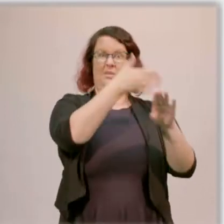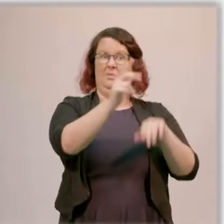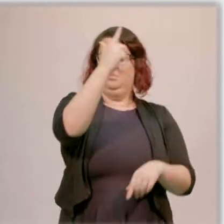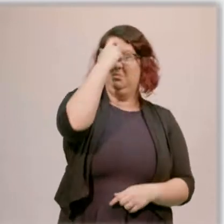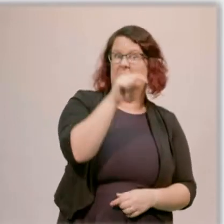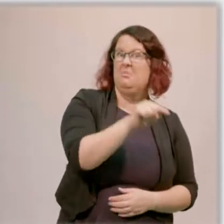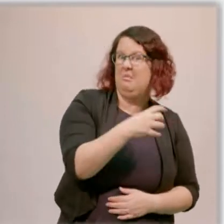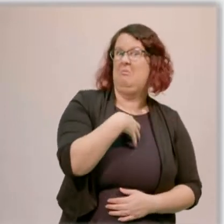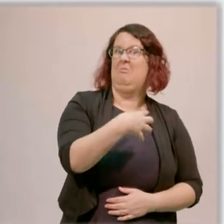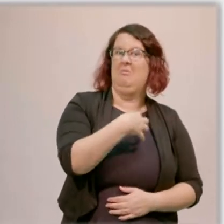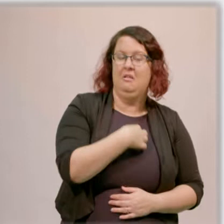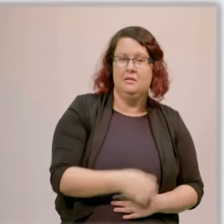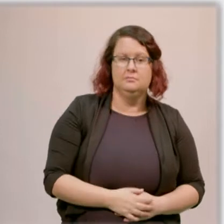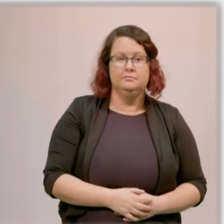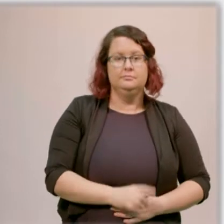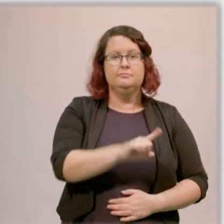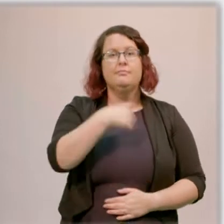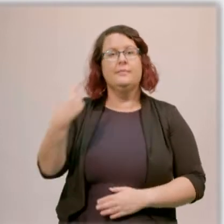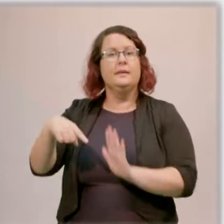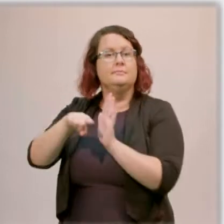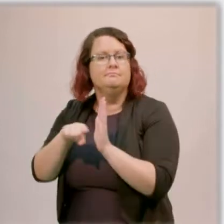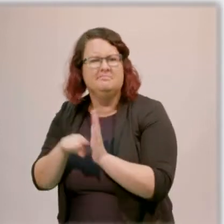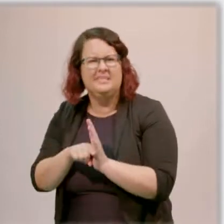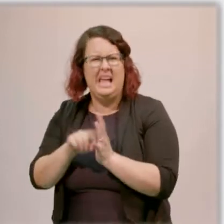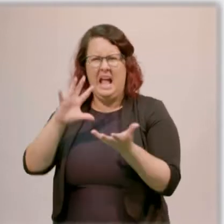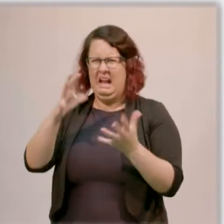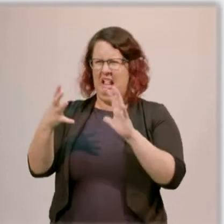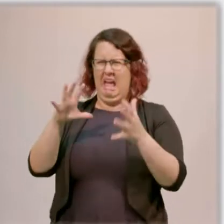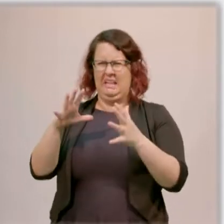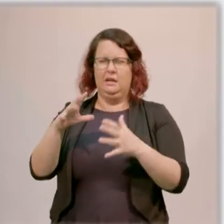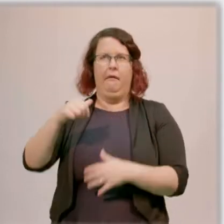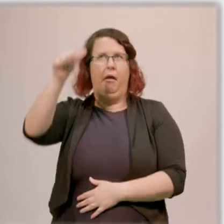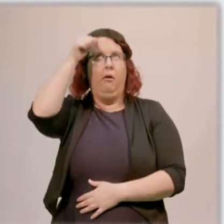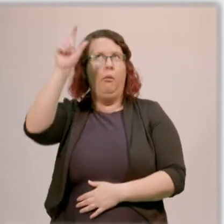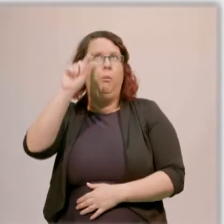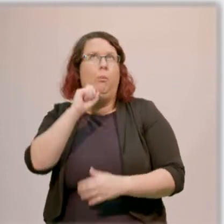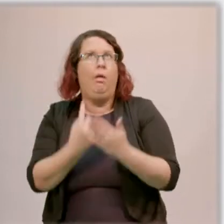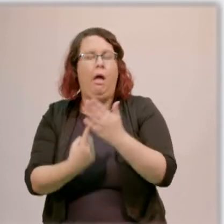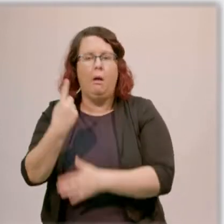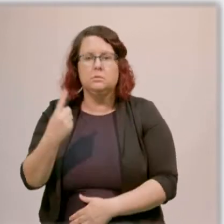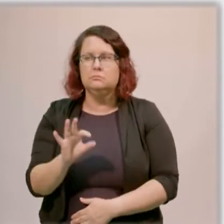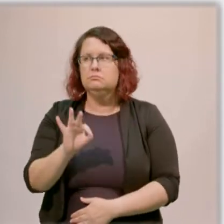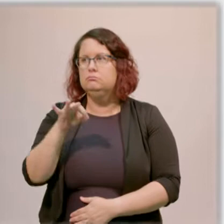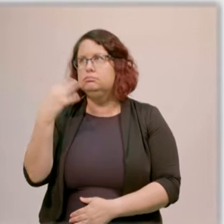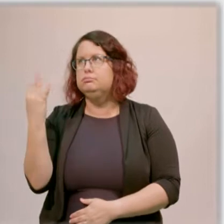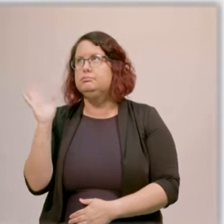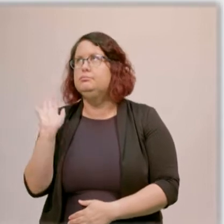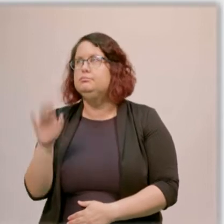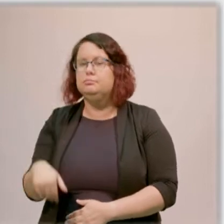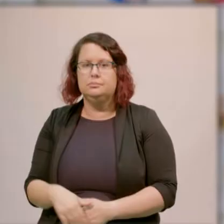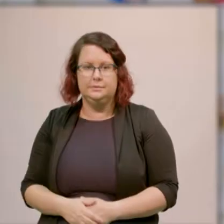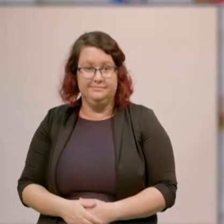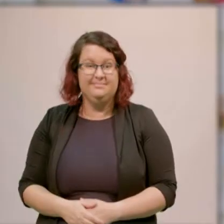Here are some less positive ones: clunky, predictable, boring, or tedious.